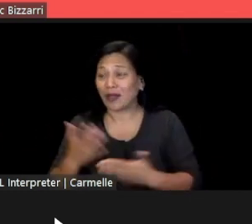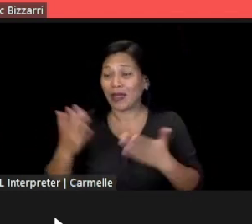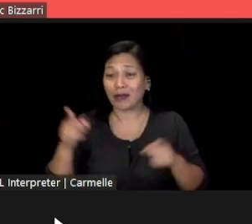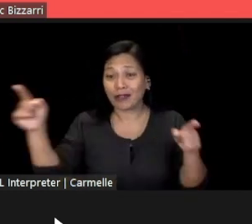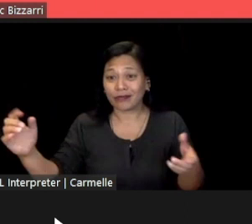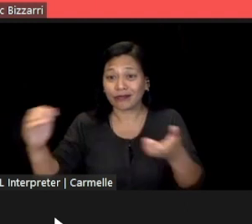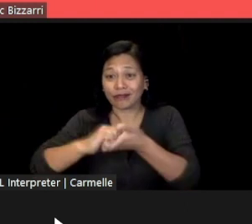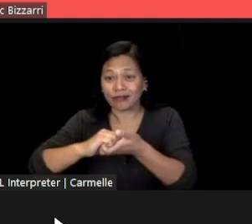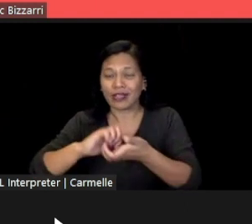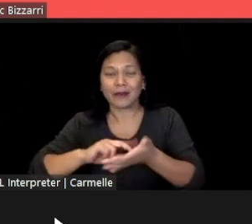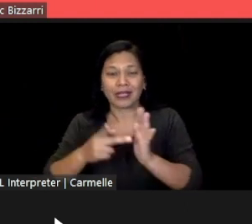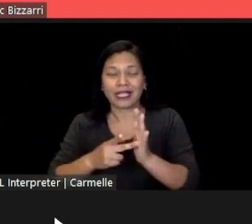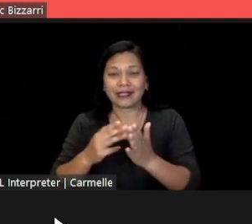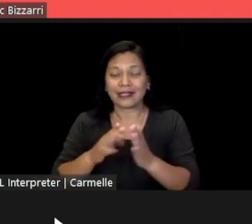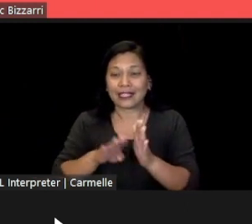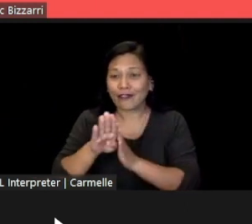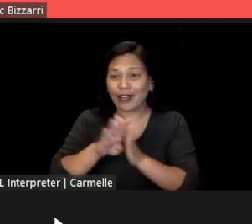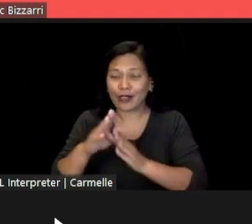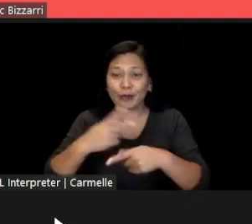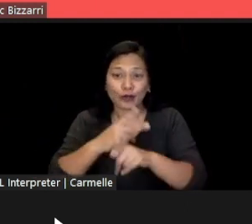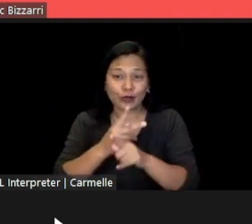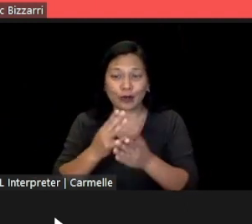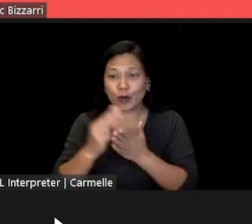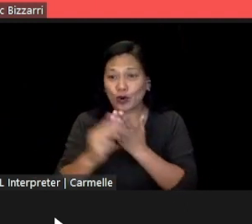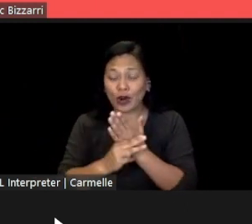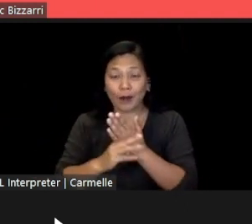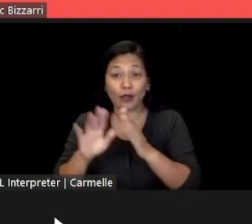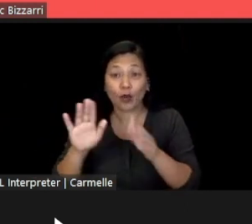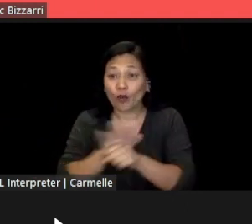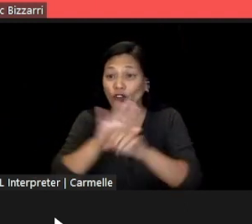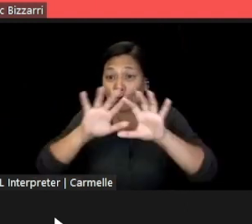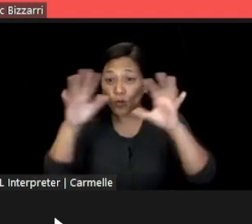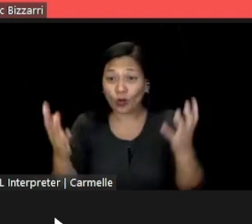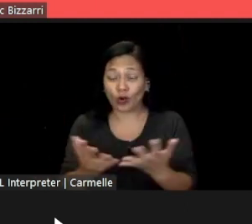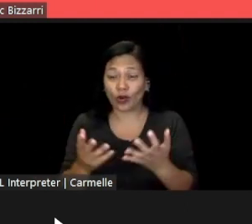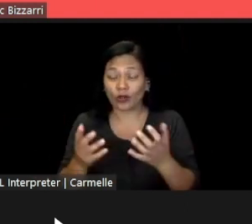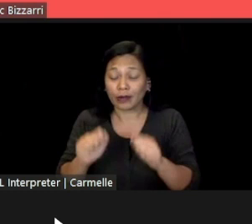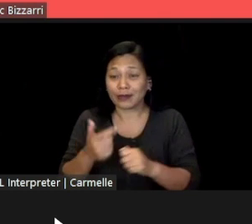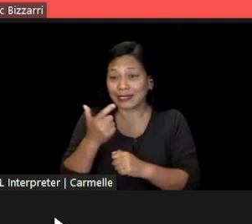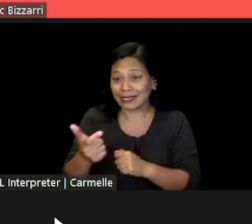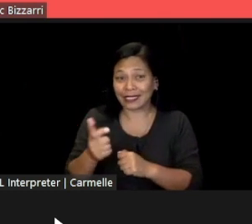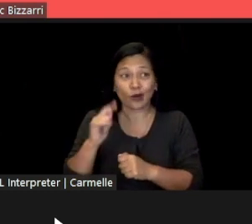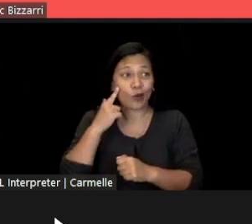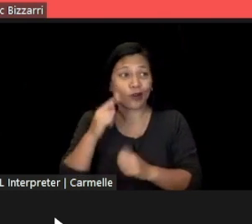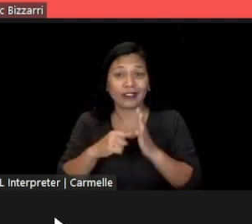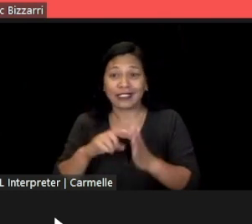That was seen across the entire world or something like a Schitt's Creek that wins Emmy's, you know,